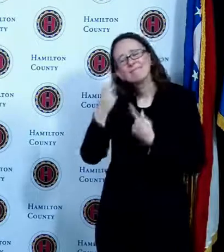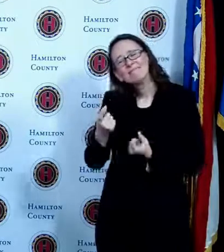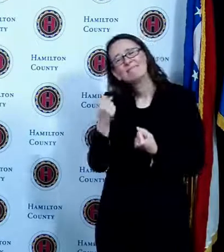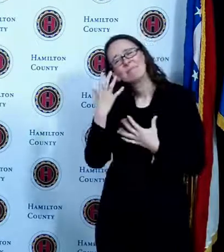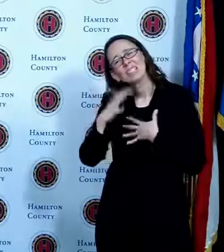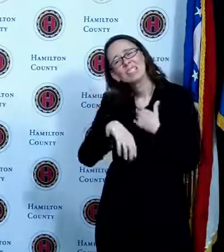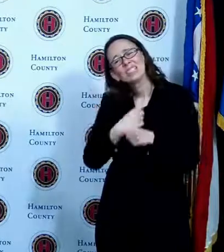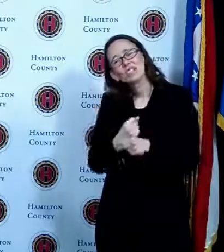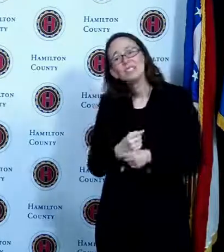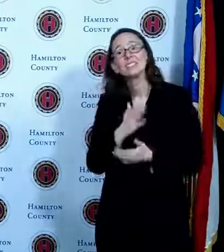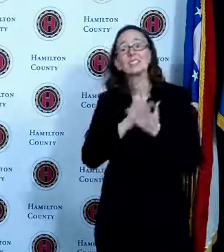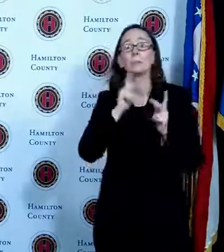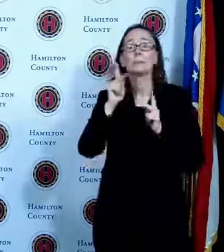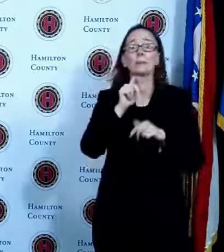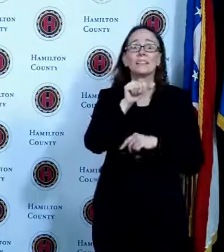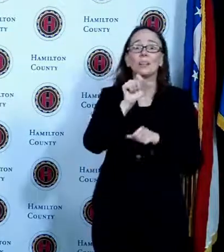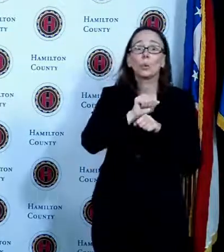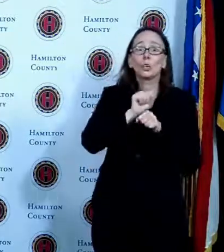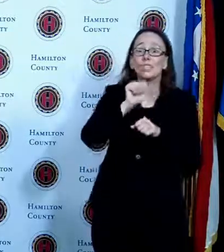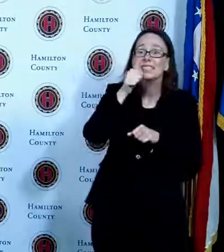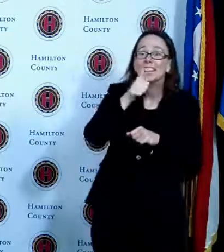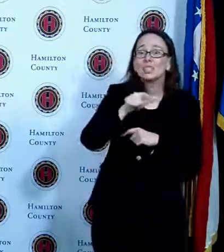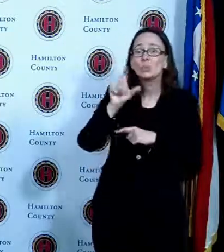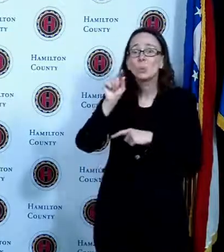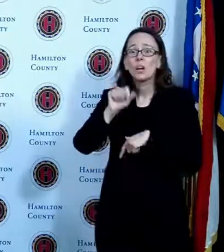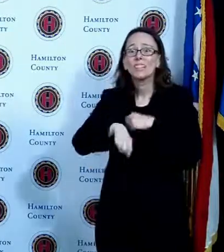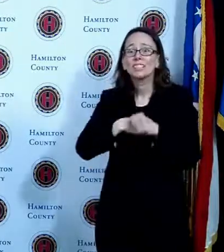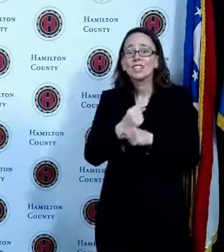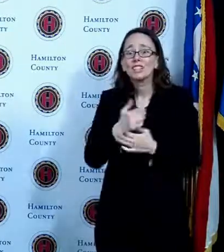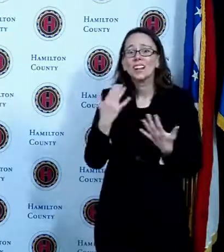was disheartening to see this trend go that way but we anticipated it knowing